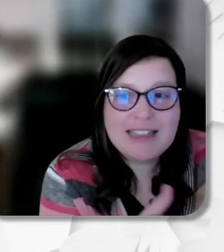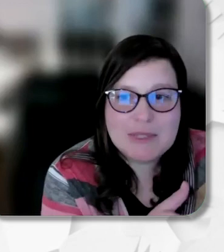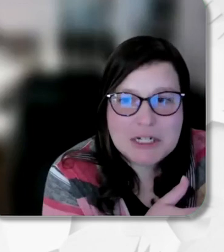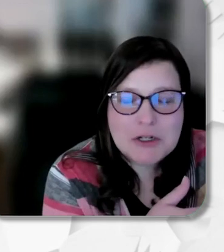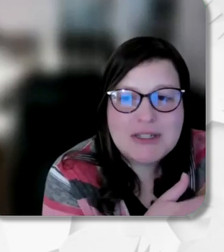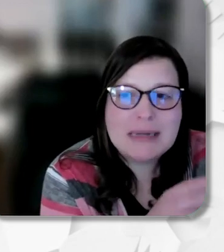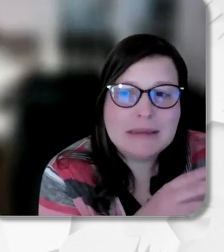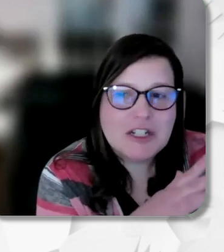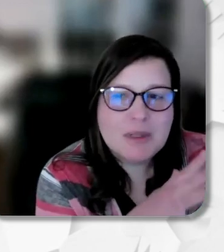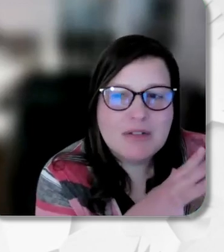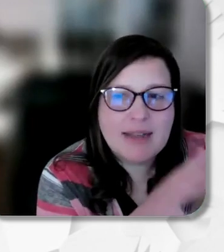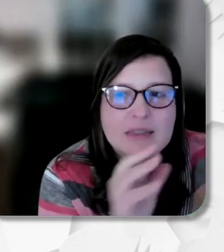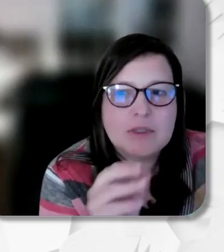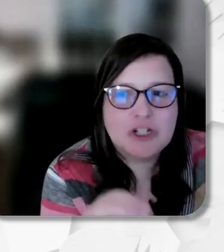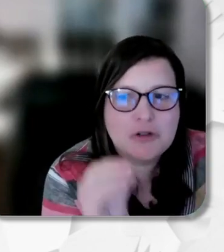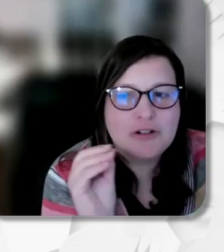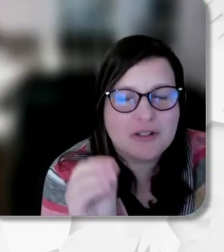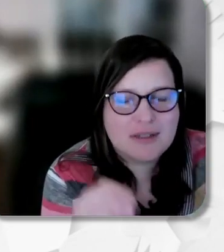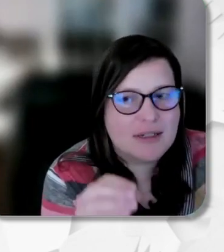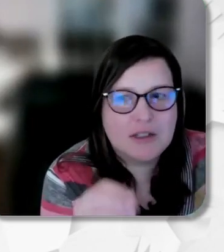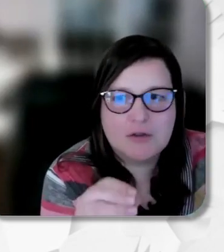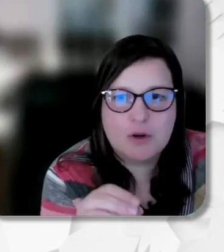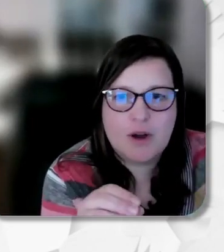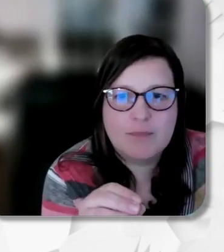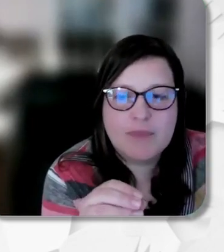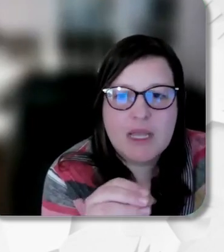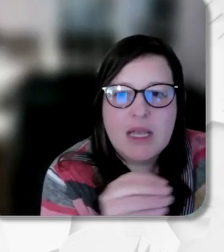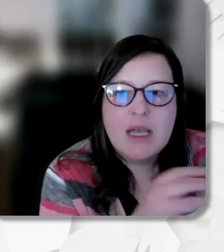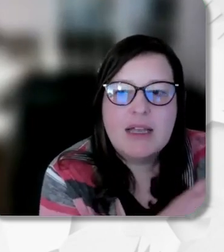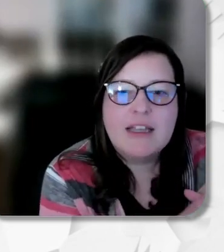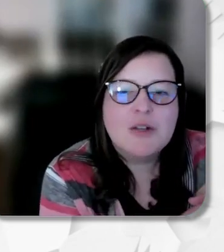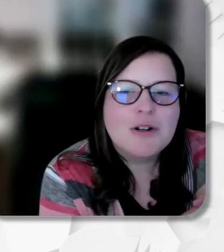the materials and a little bit of guidance but children are still in the forefront. In the words